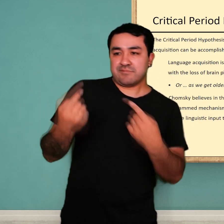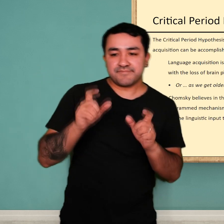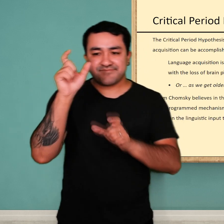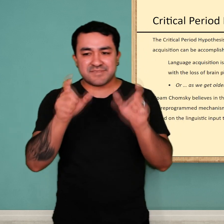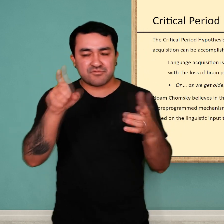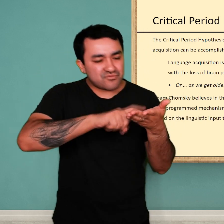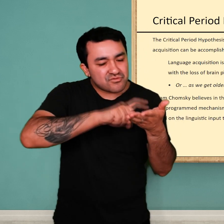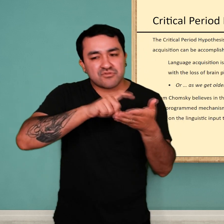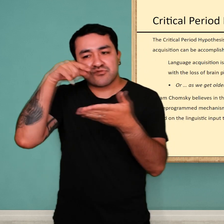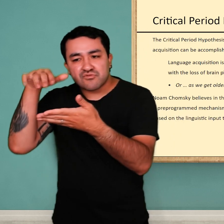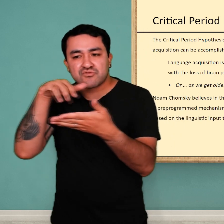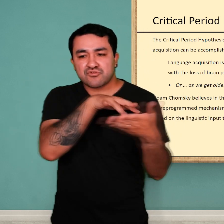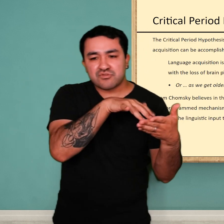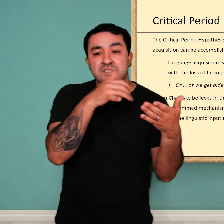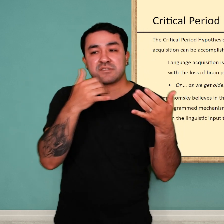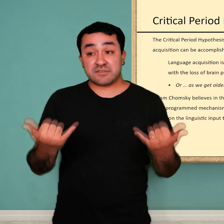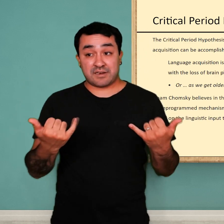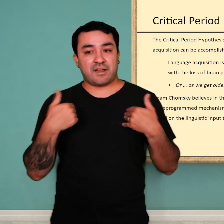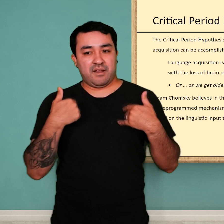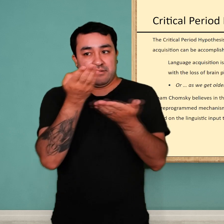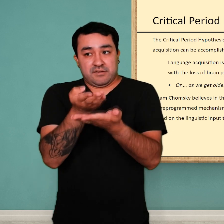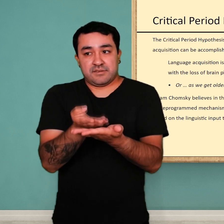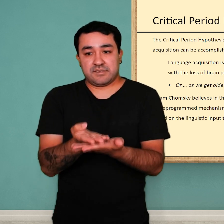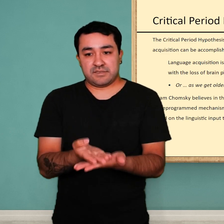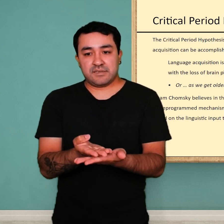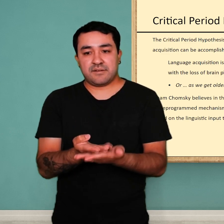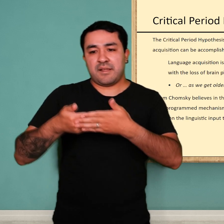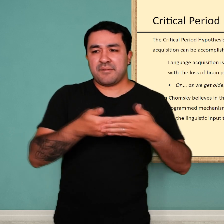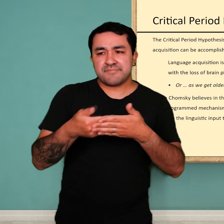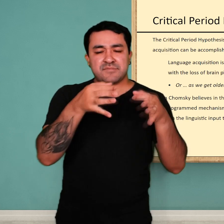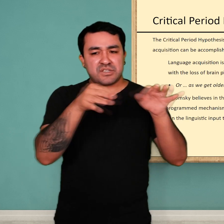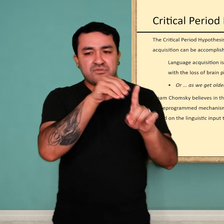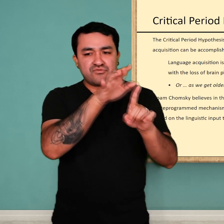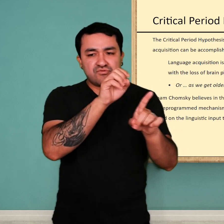Babies, infants, and young children are equipped and ready to receive language.